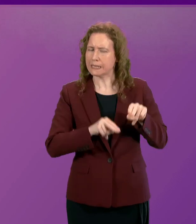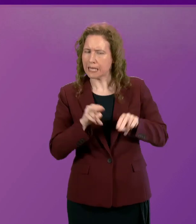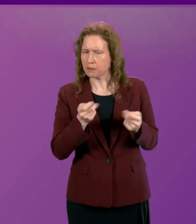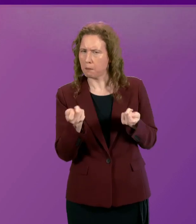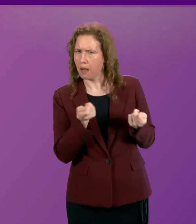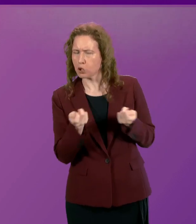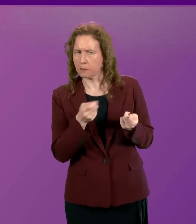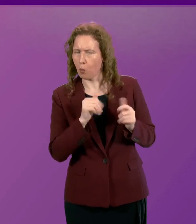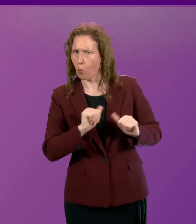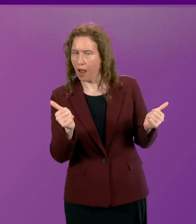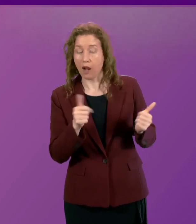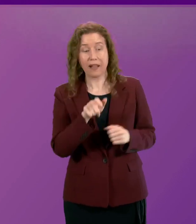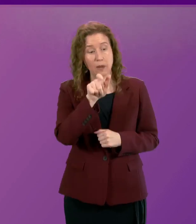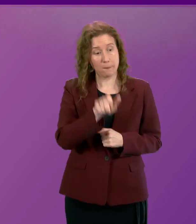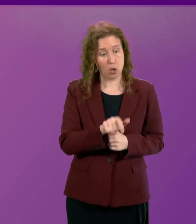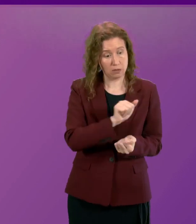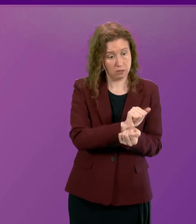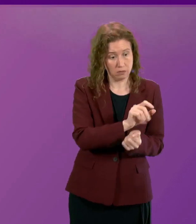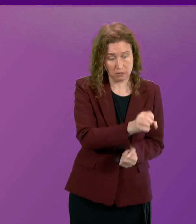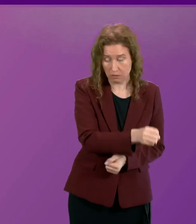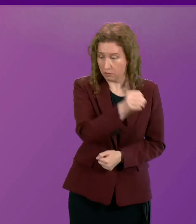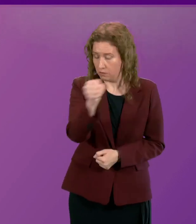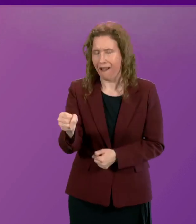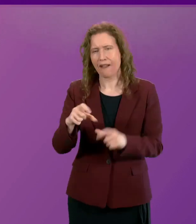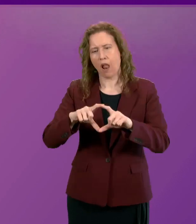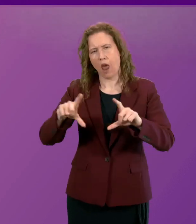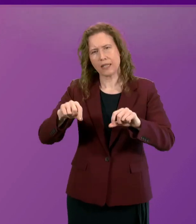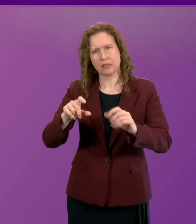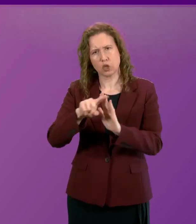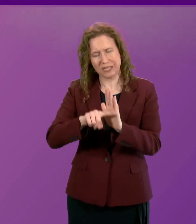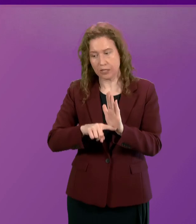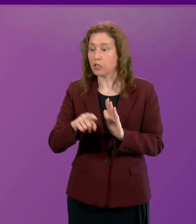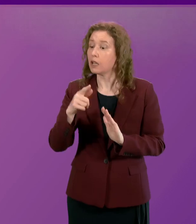If released, individuals are subject to licence conditions and can be recalled to custody if those